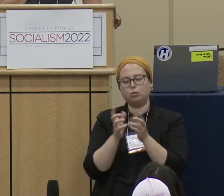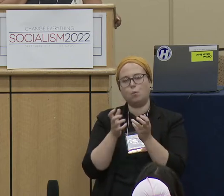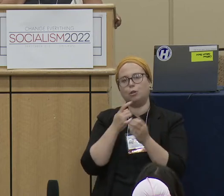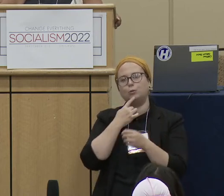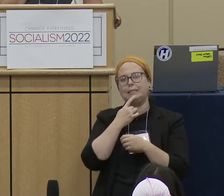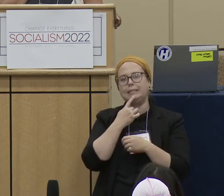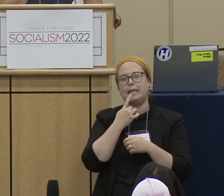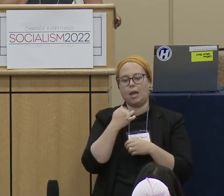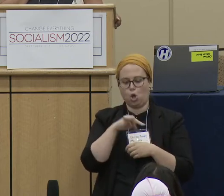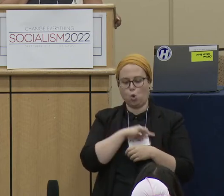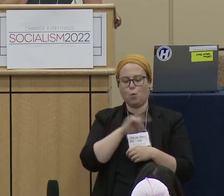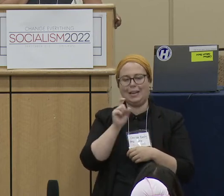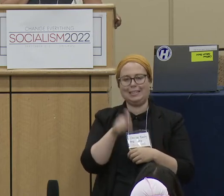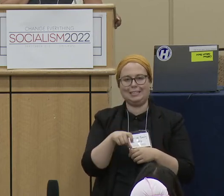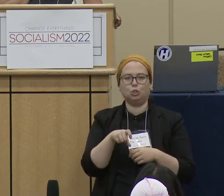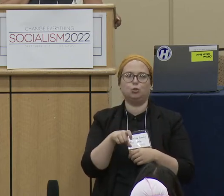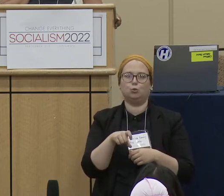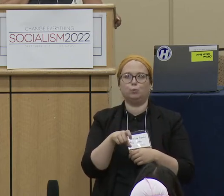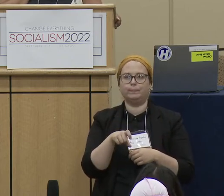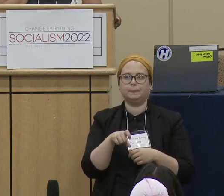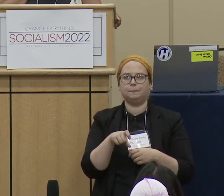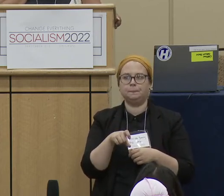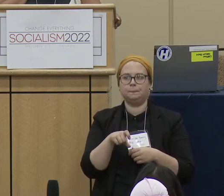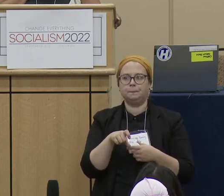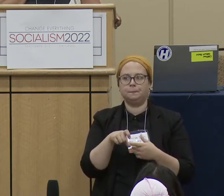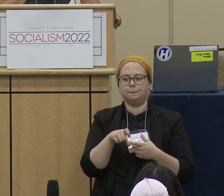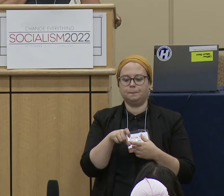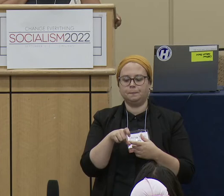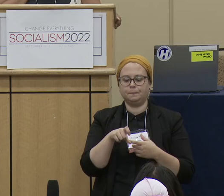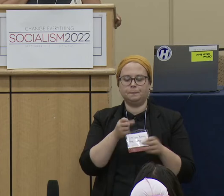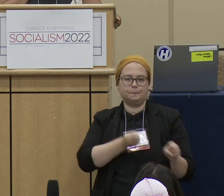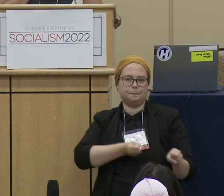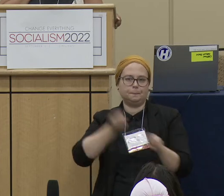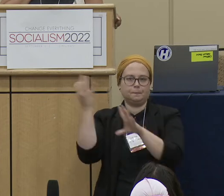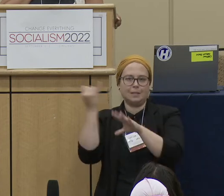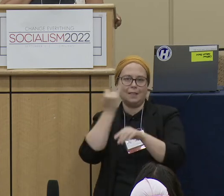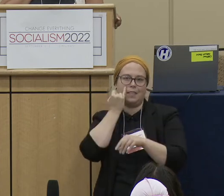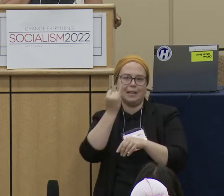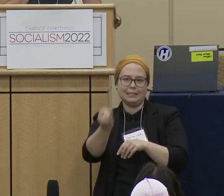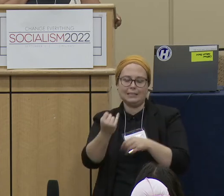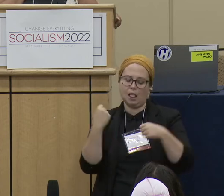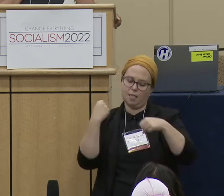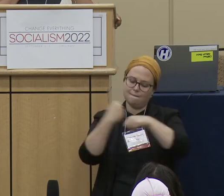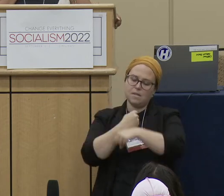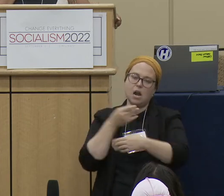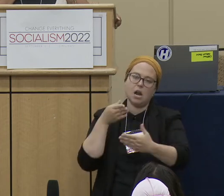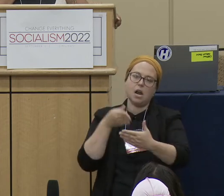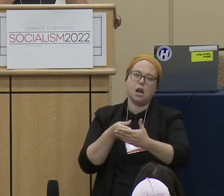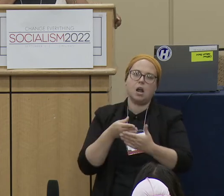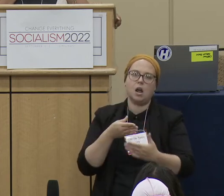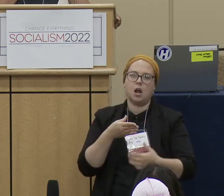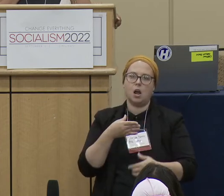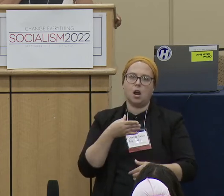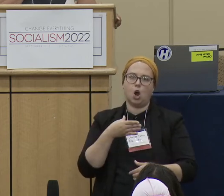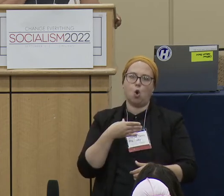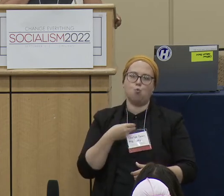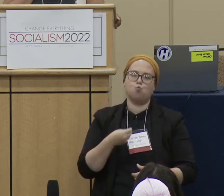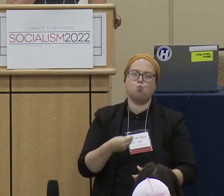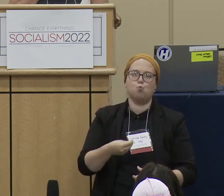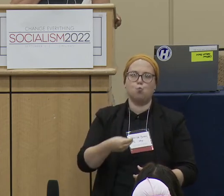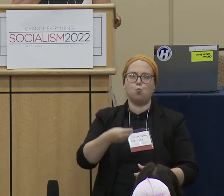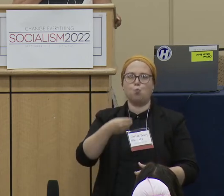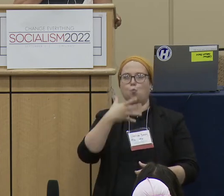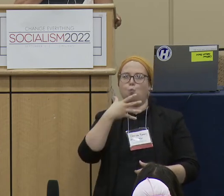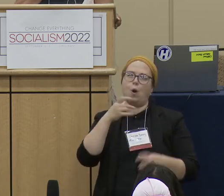want to say that we have to banish the idea